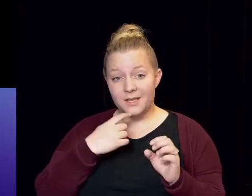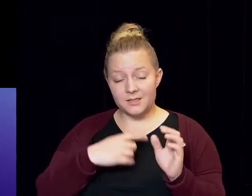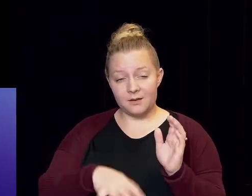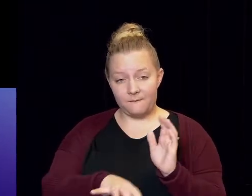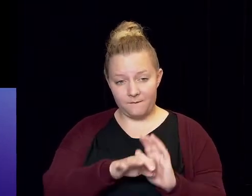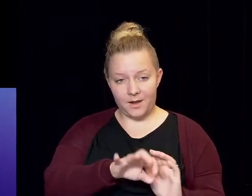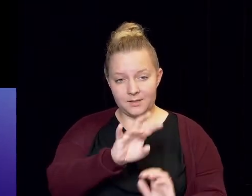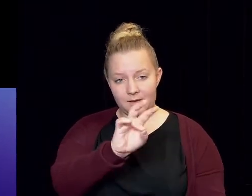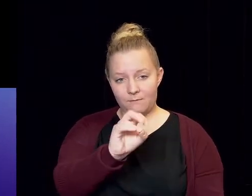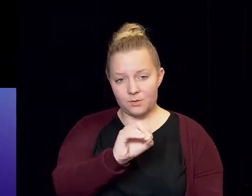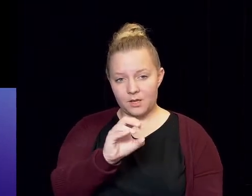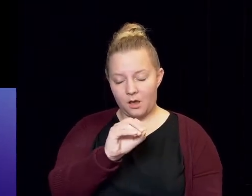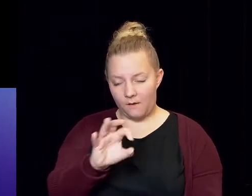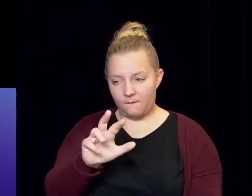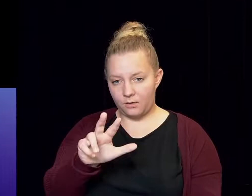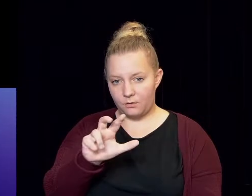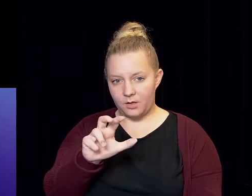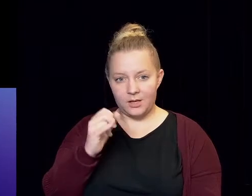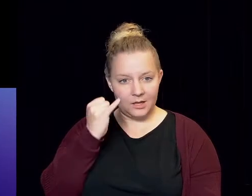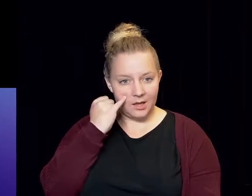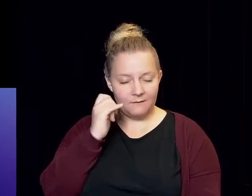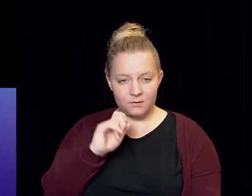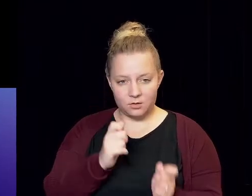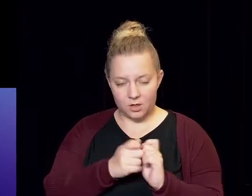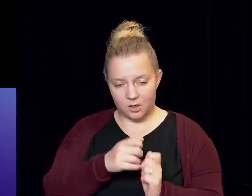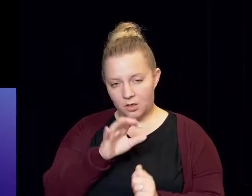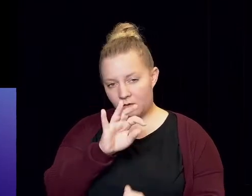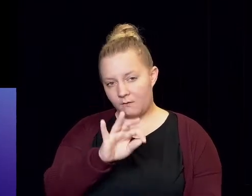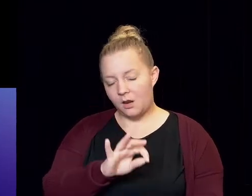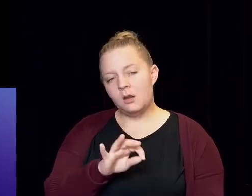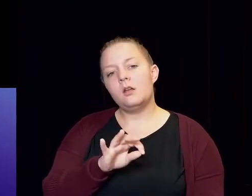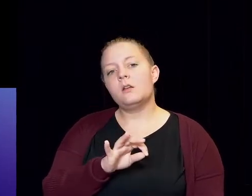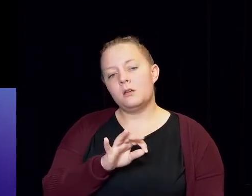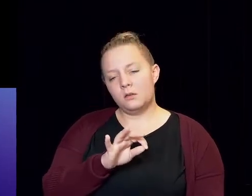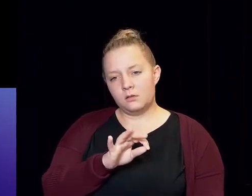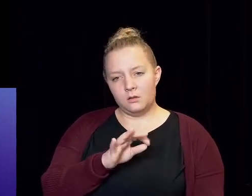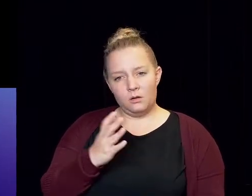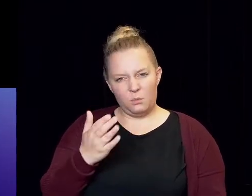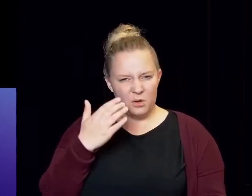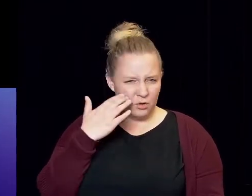of 300. If we're turning this into a fraction, what do you know about 7%?